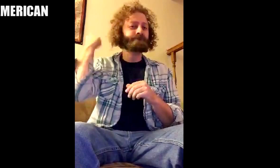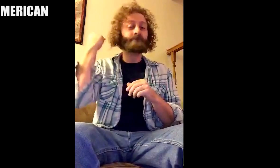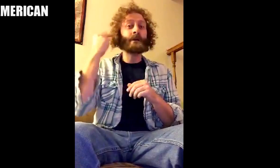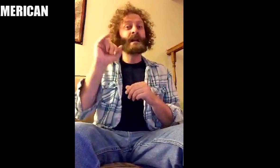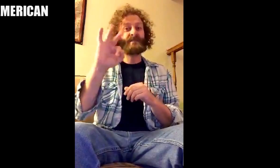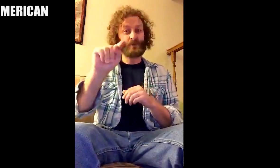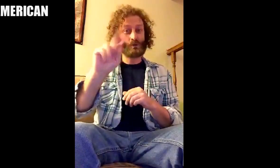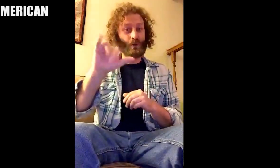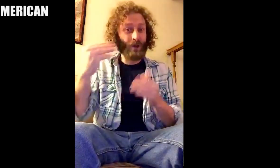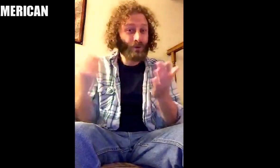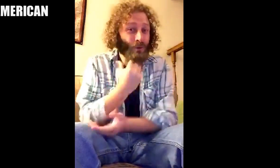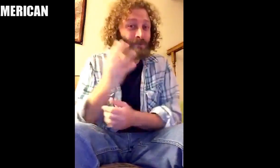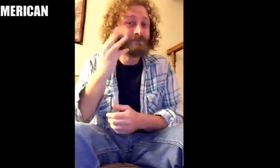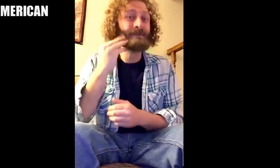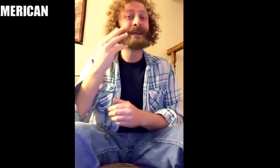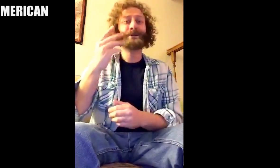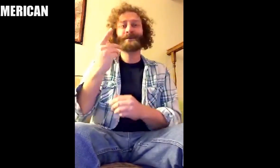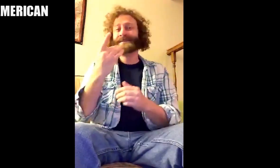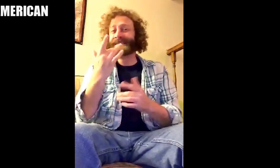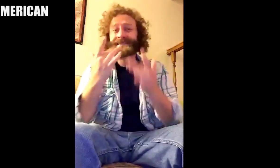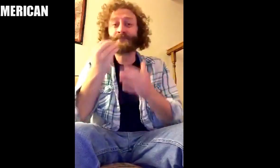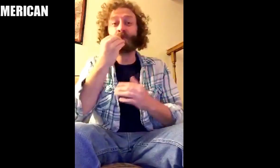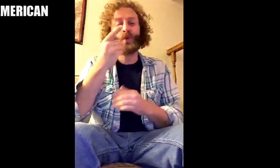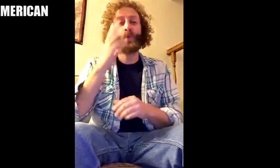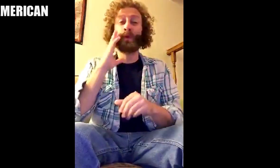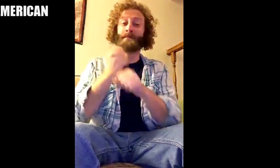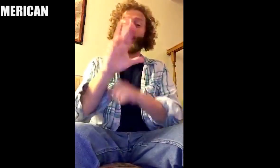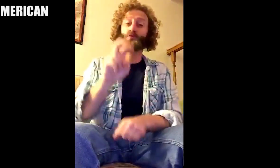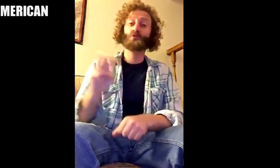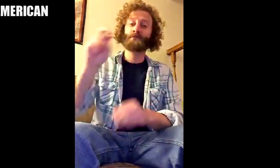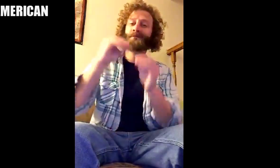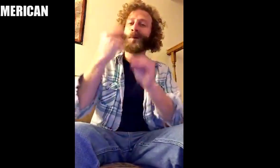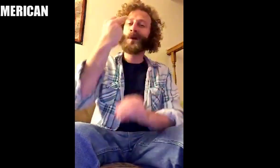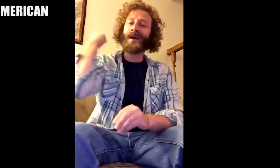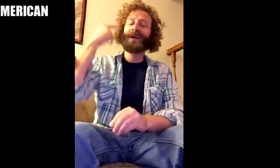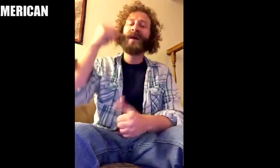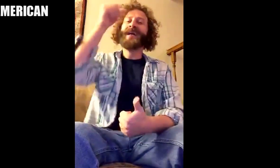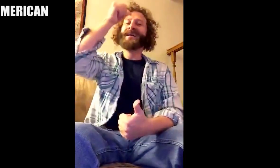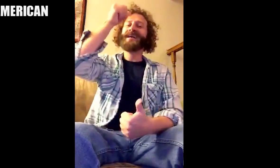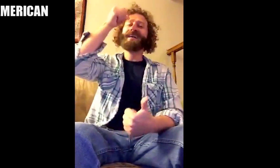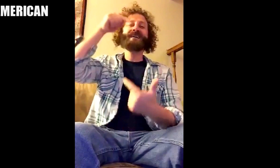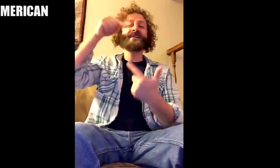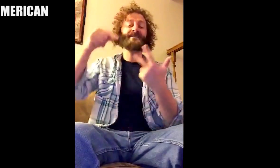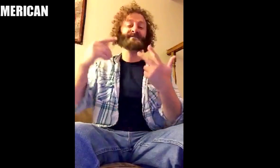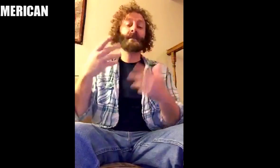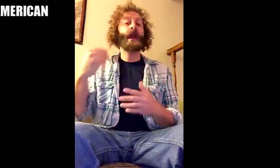If you try new things, try new food, etc - your trip will definitely be unforgettable.